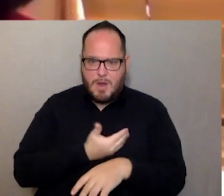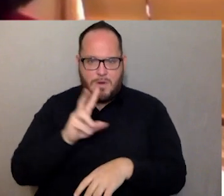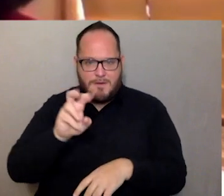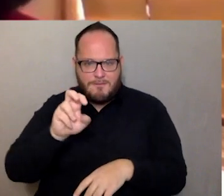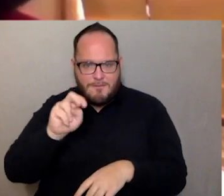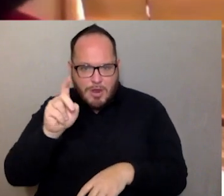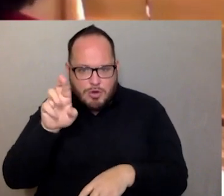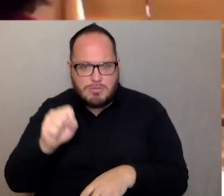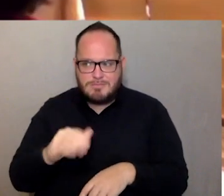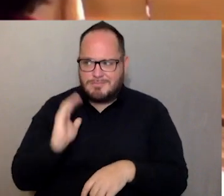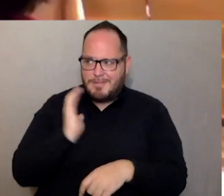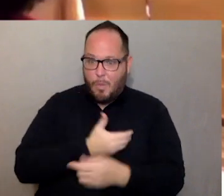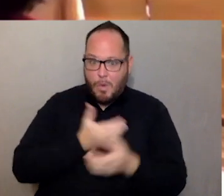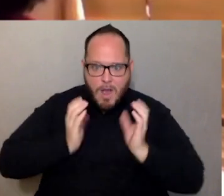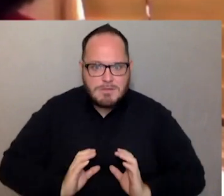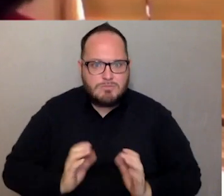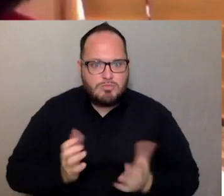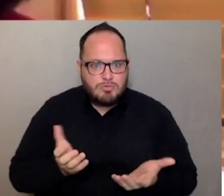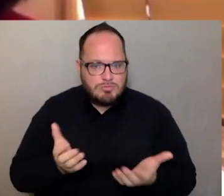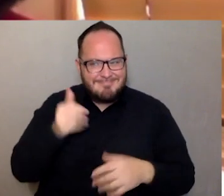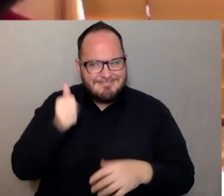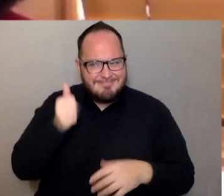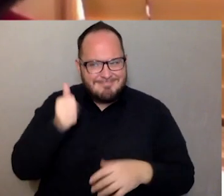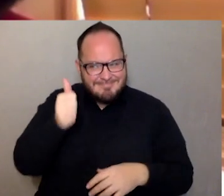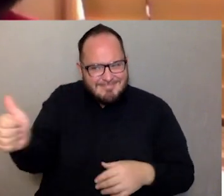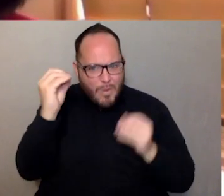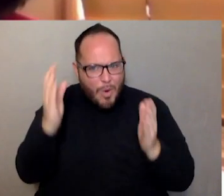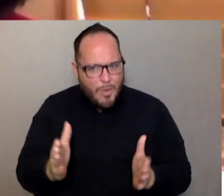IT BECAME APPARENT TO ME VERY QUICKLY THAT WE NEEDED TO DO SOMETHING TO HELP OUR FELLOW OREGONIANS DURING THIS